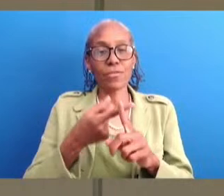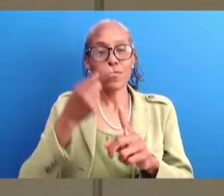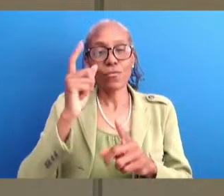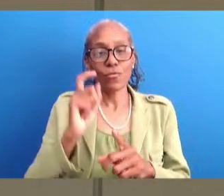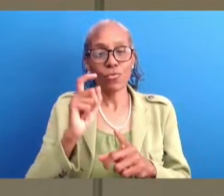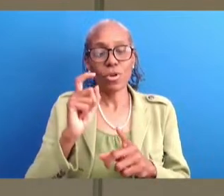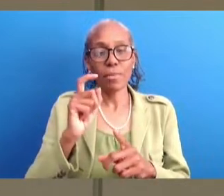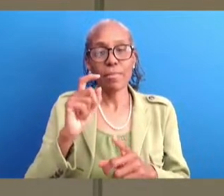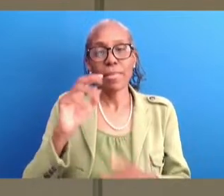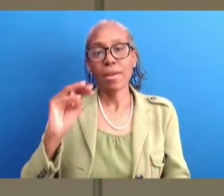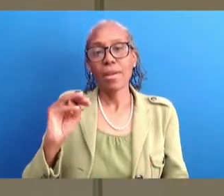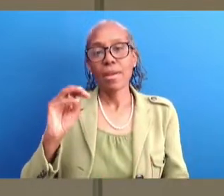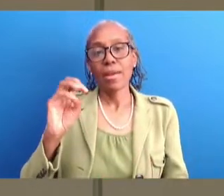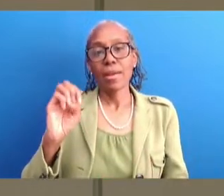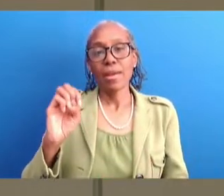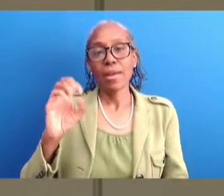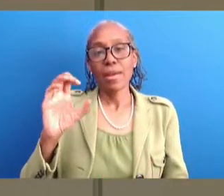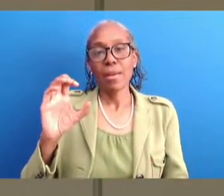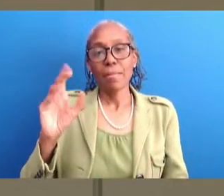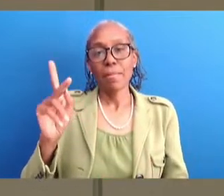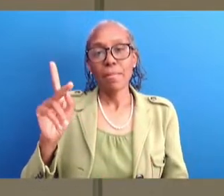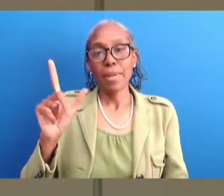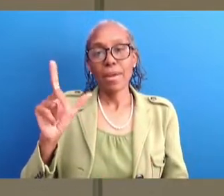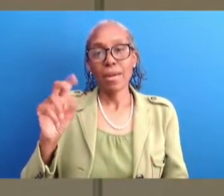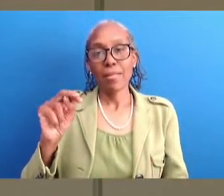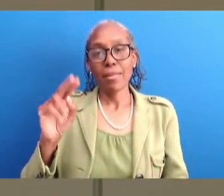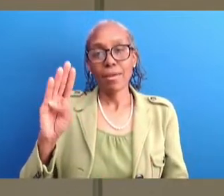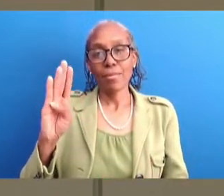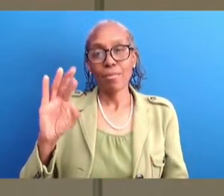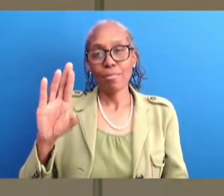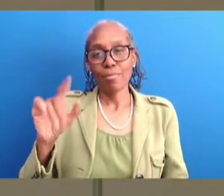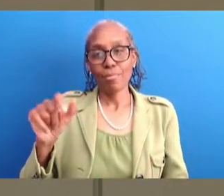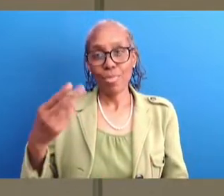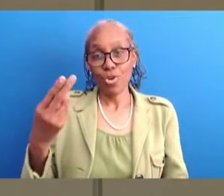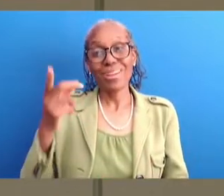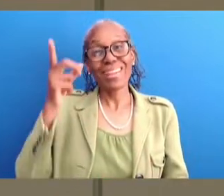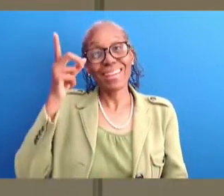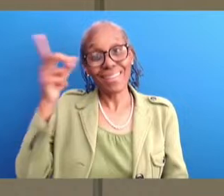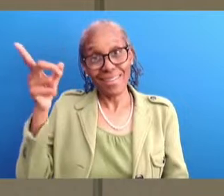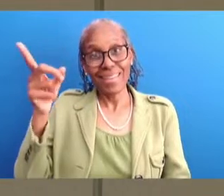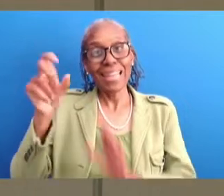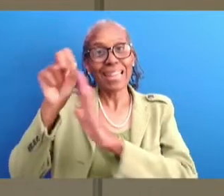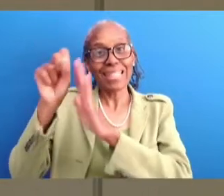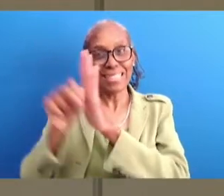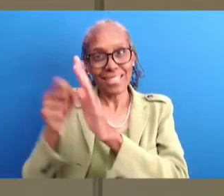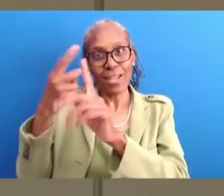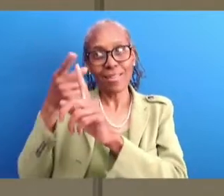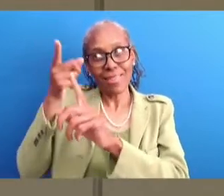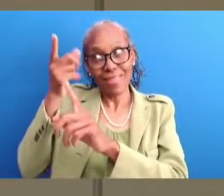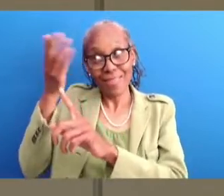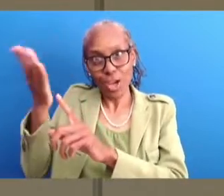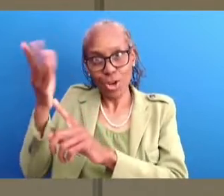INTERNATIONALLY, THAT ARE